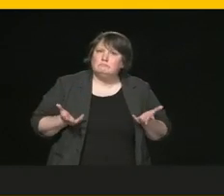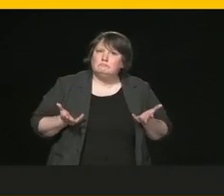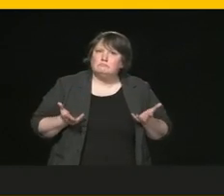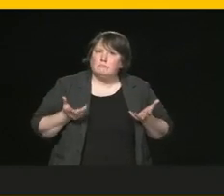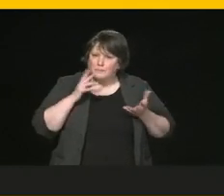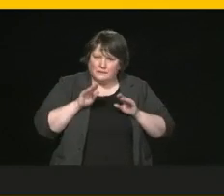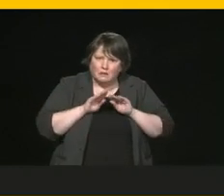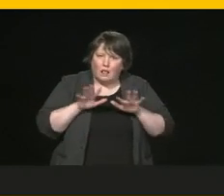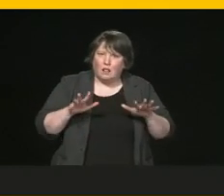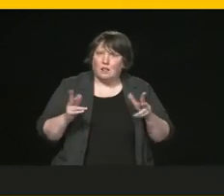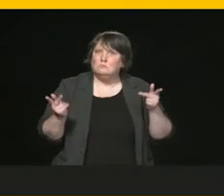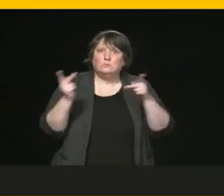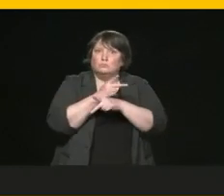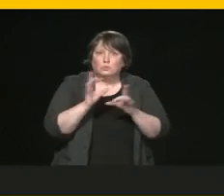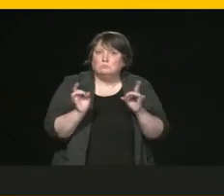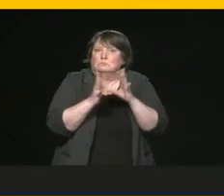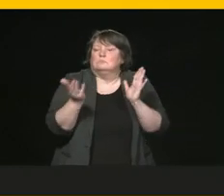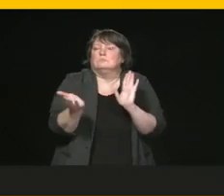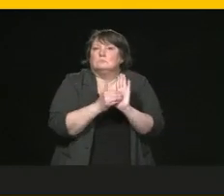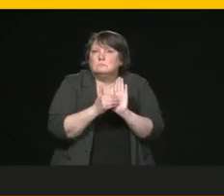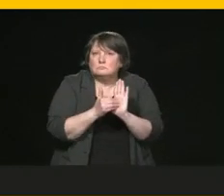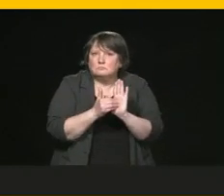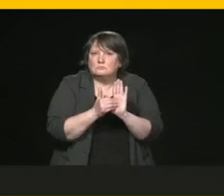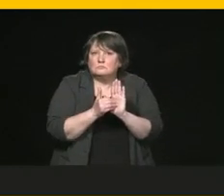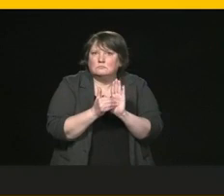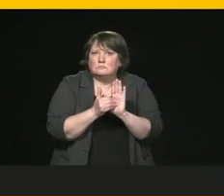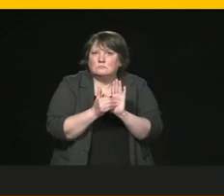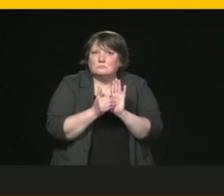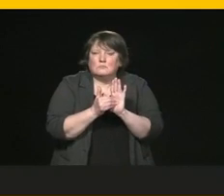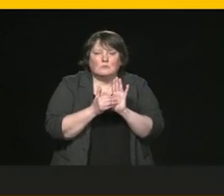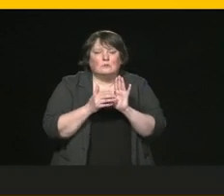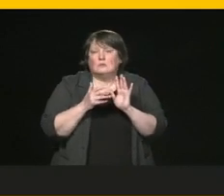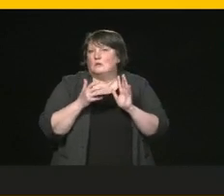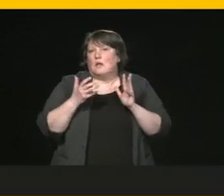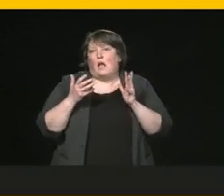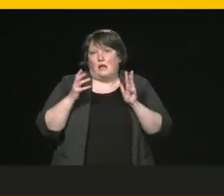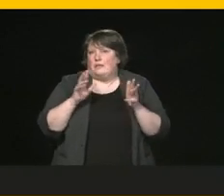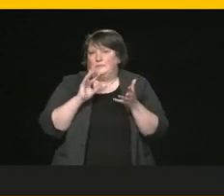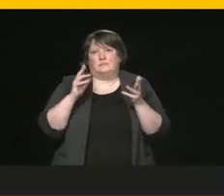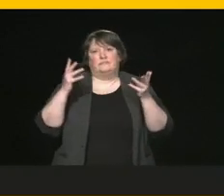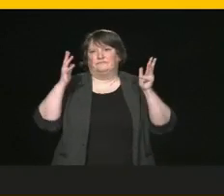DOING NOW MIGHT HAVE BEEN FOR NOTHING. WE'LL FIND OURSELFS IN ANOTHER PEAK JUST AS BAD AS THIS ONE OR